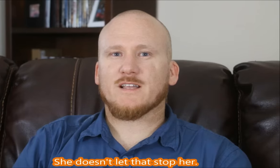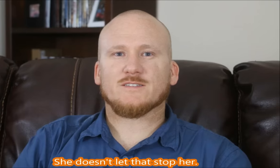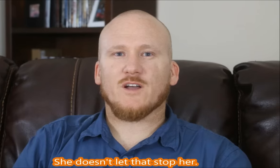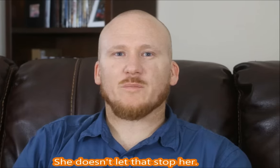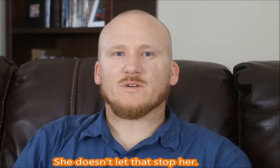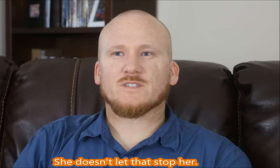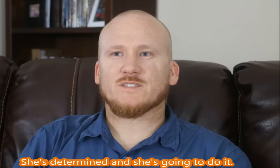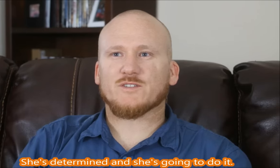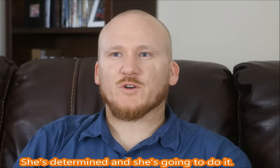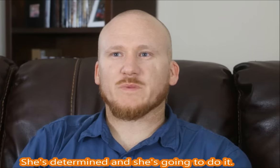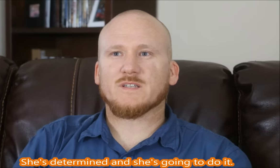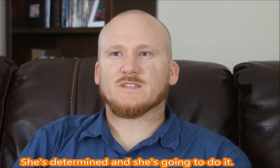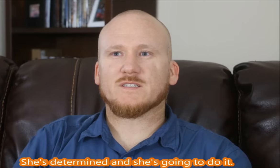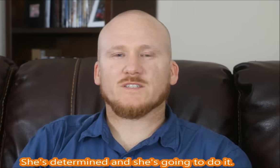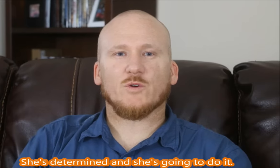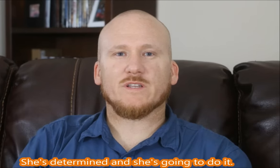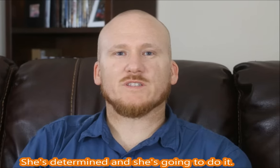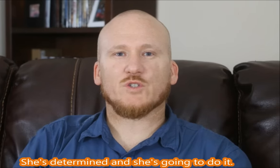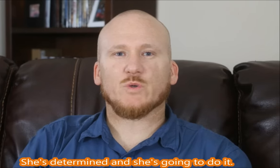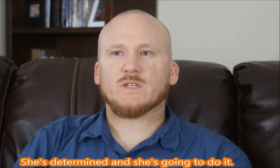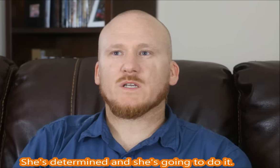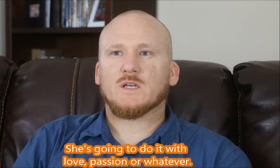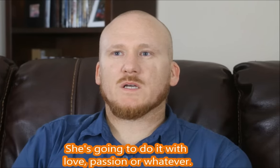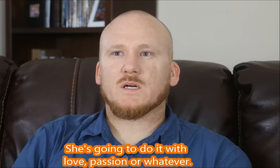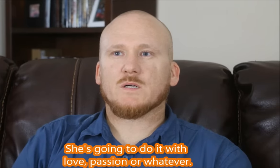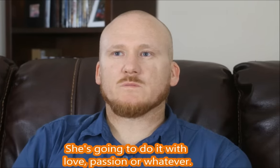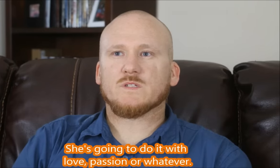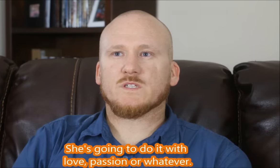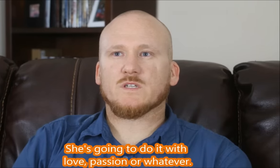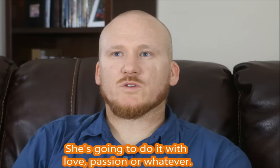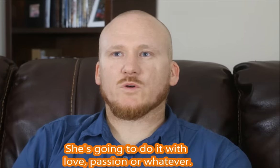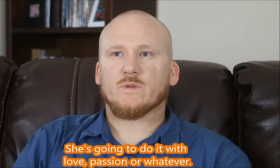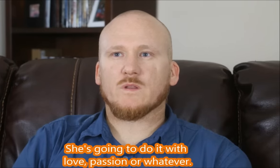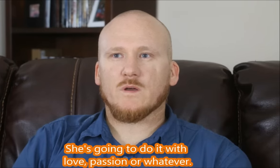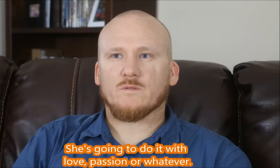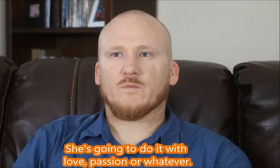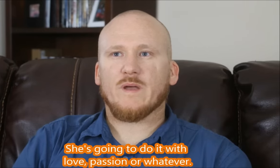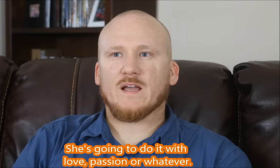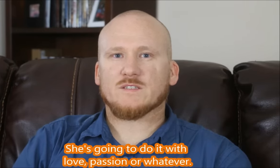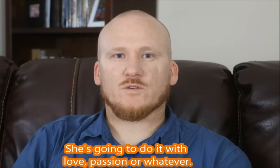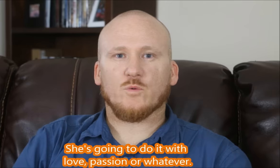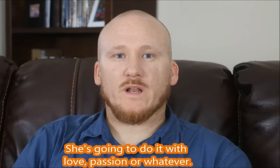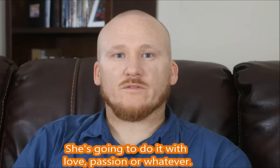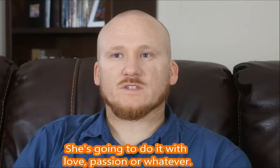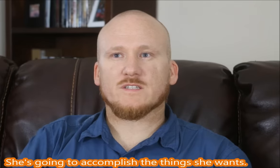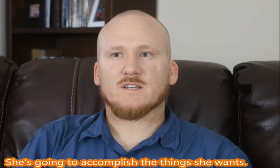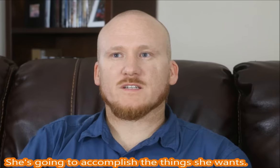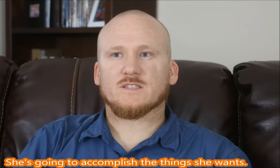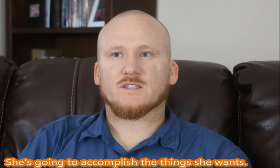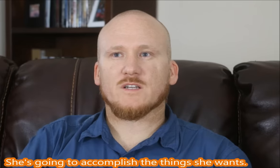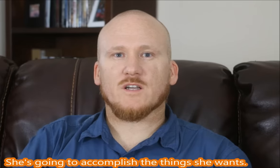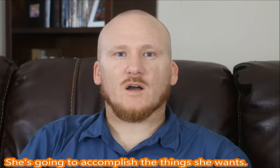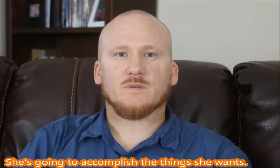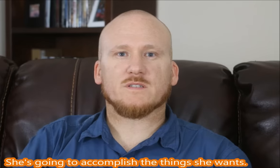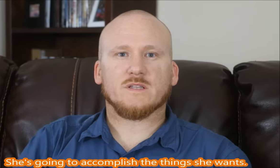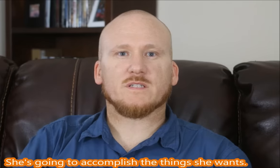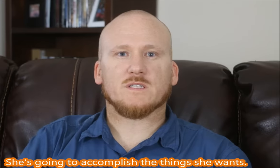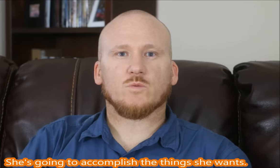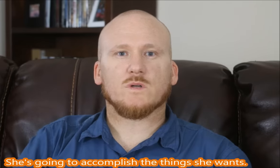let that stop her she's determined and she's going to do it she's gonna do it with love passion or whatever